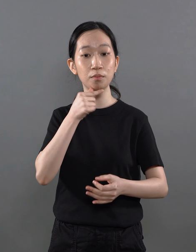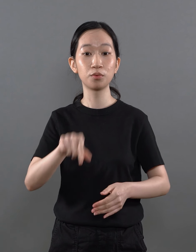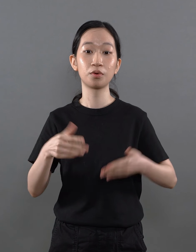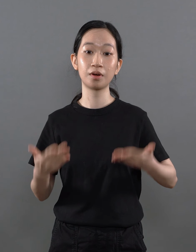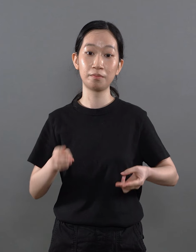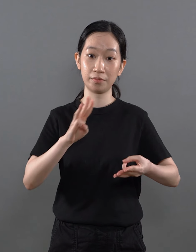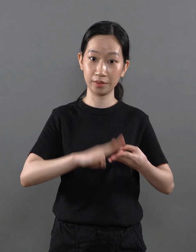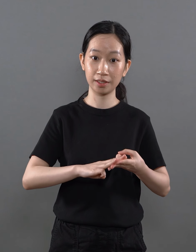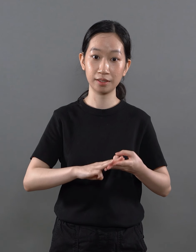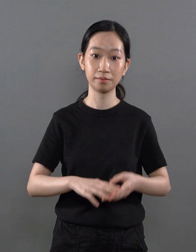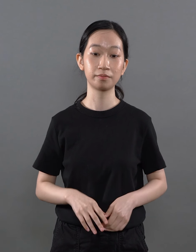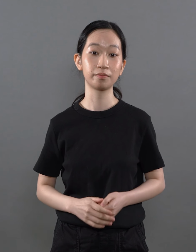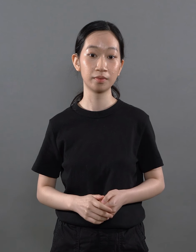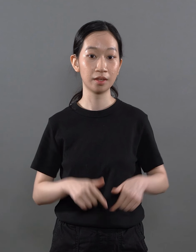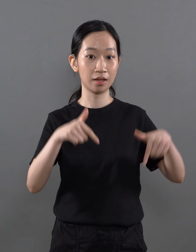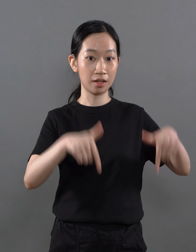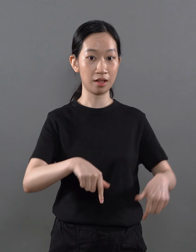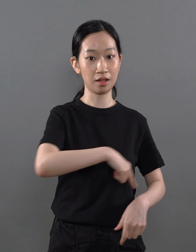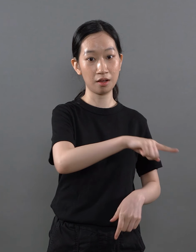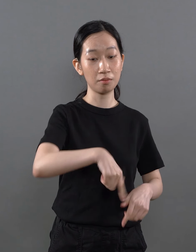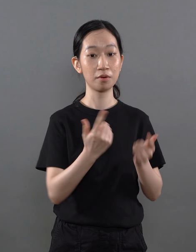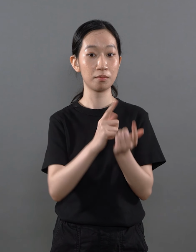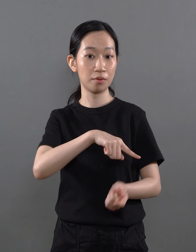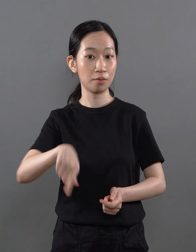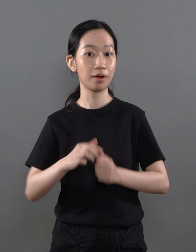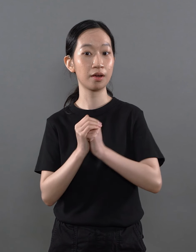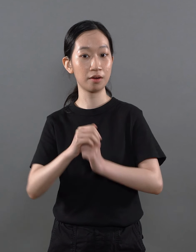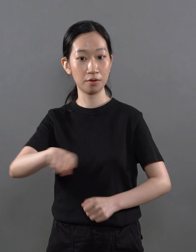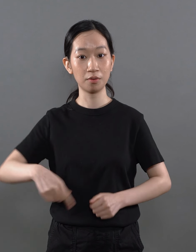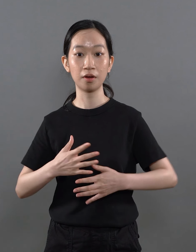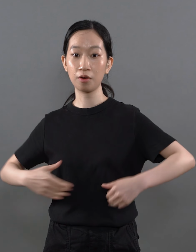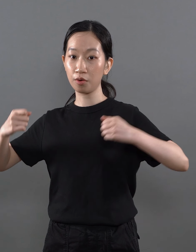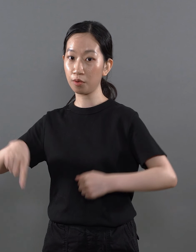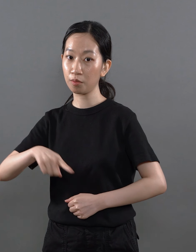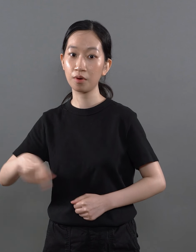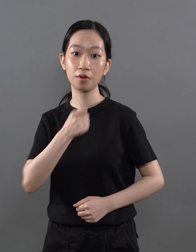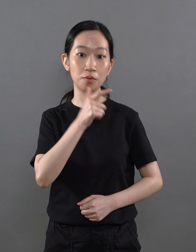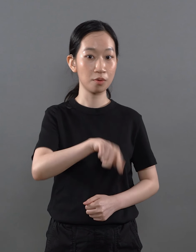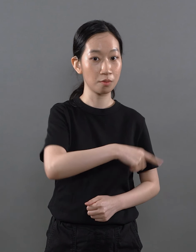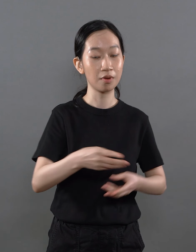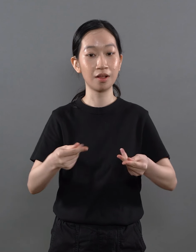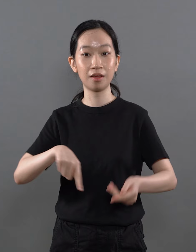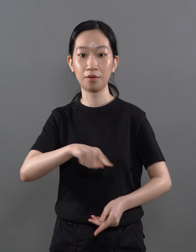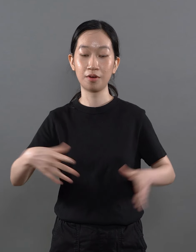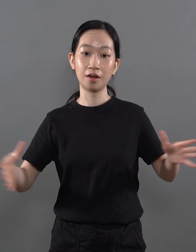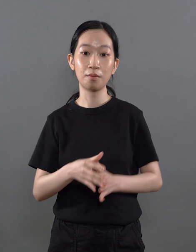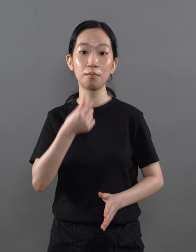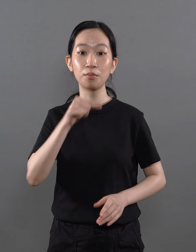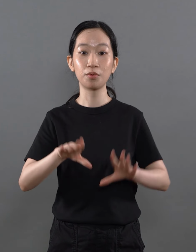Kam Tin was still called Sham Tin Nam Wai, Pak Wai Kat Hing Wai, Tai Hong Wai Wing Lung Wai and Nai Wai